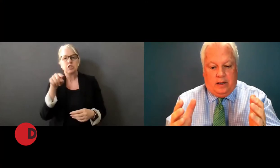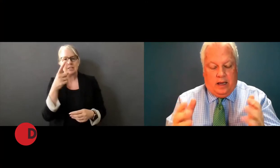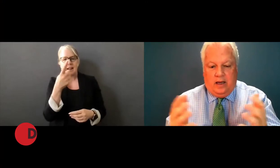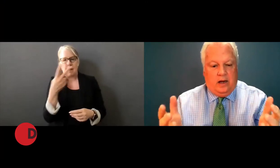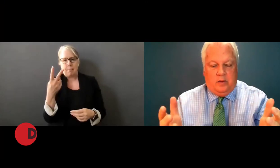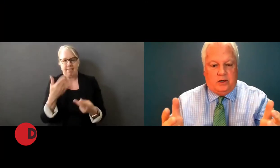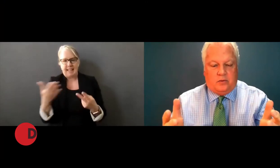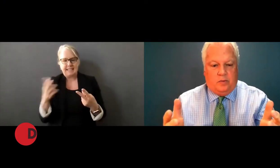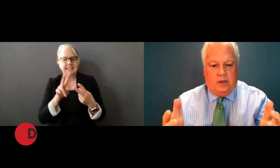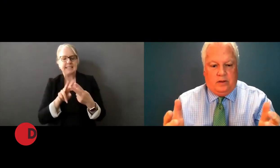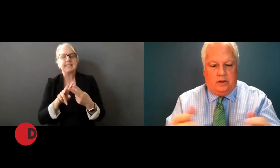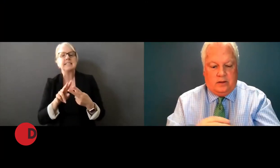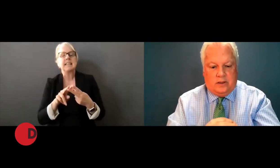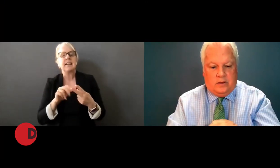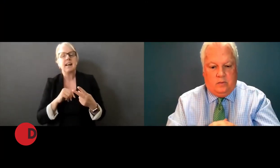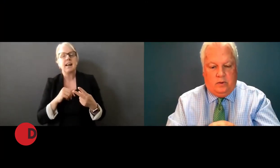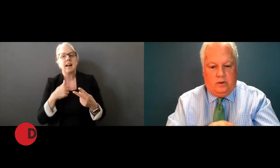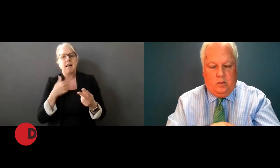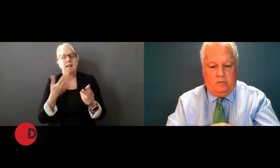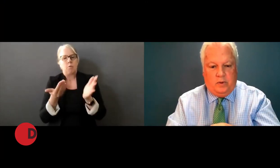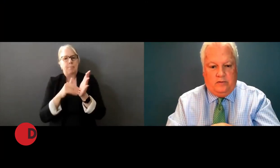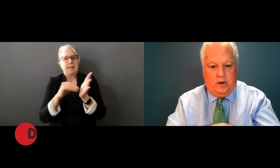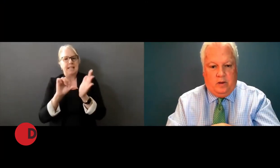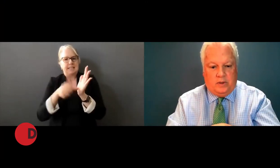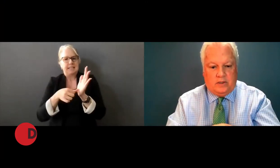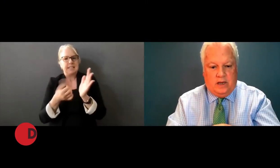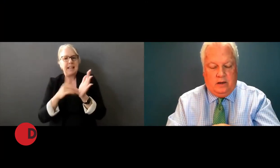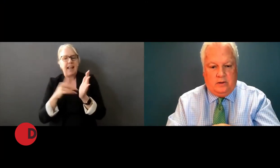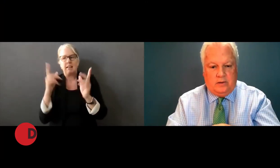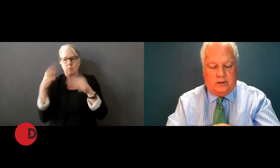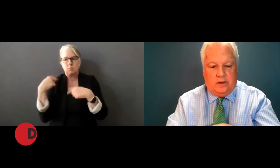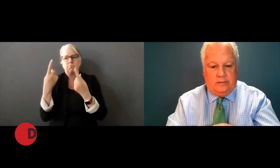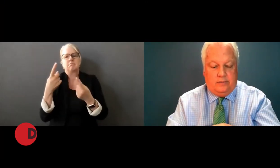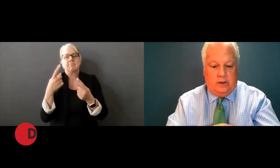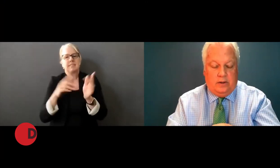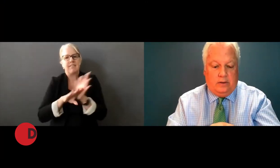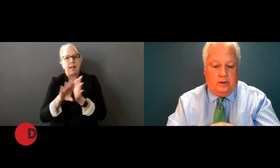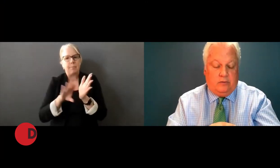[Doug]: Just a couple of things... I repeat and emphasize again,